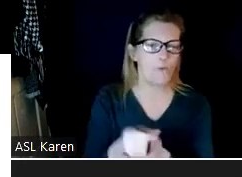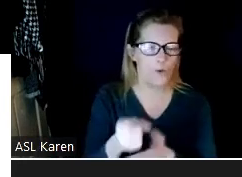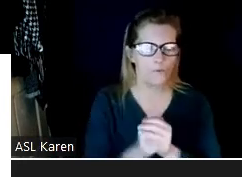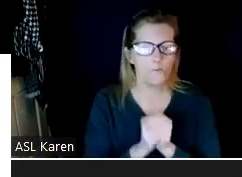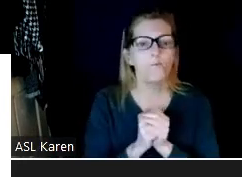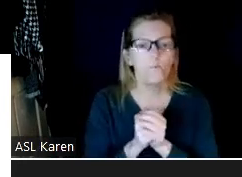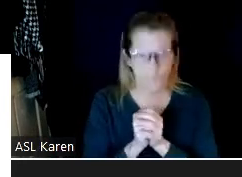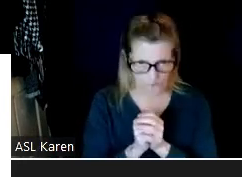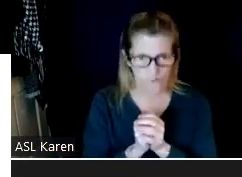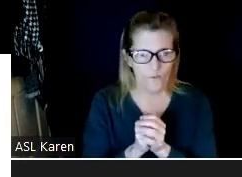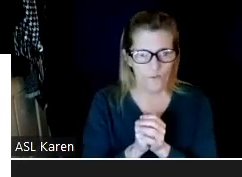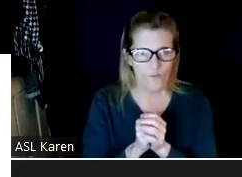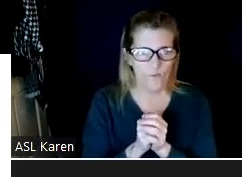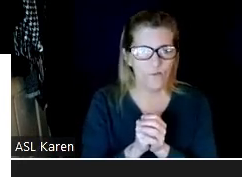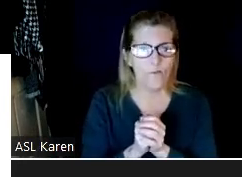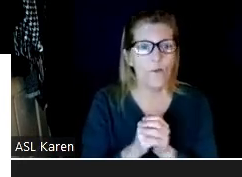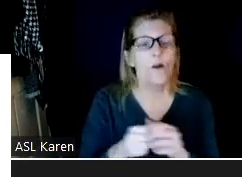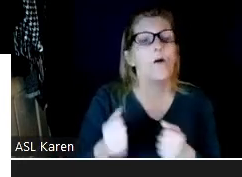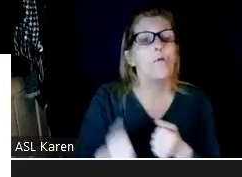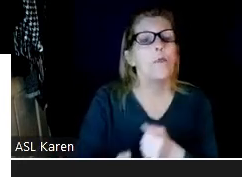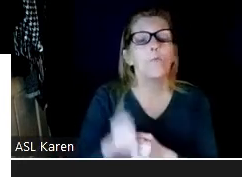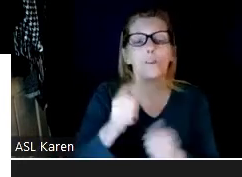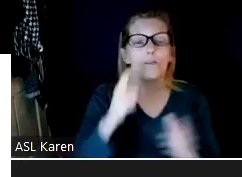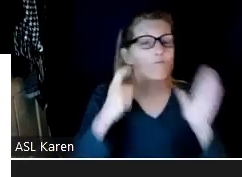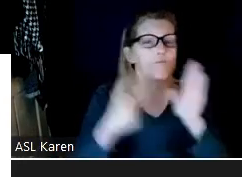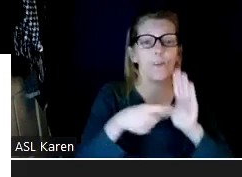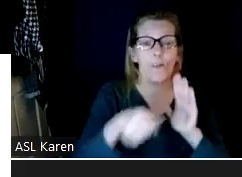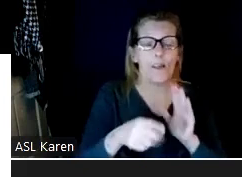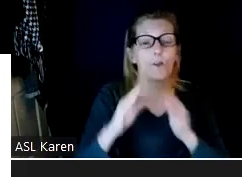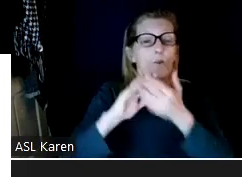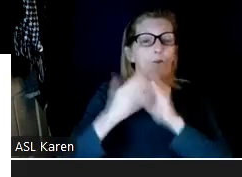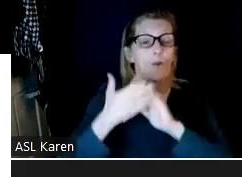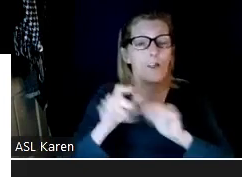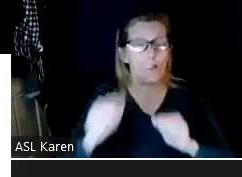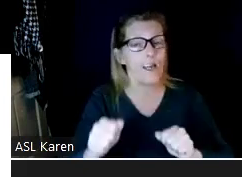15:22:24 One of the most significant ways in which community can participate in developing